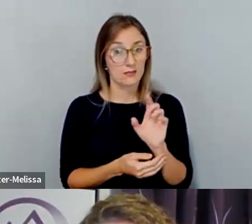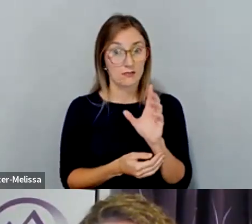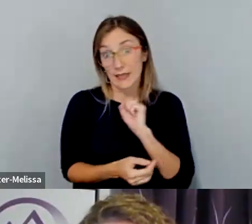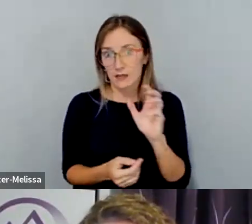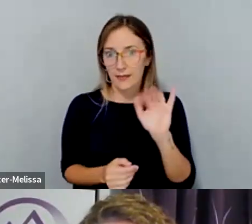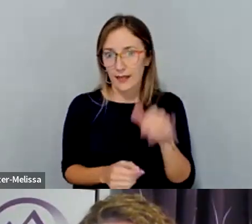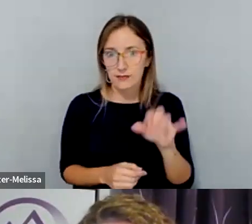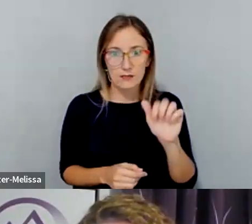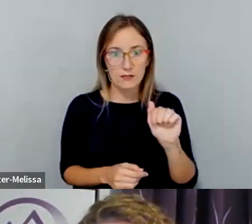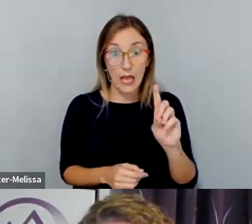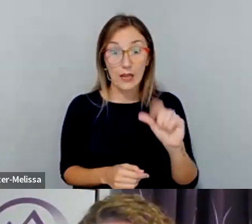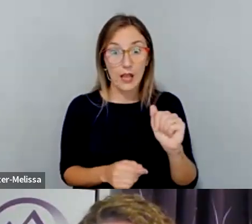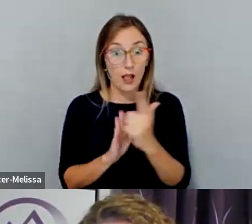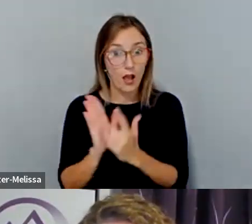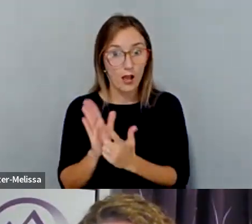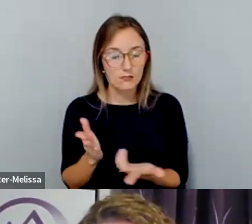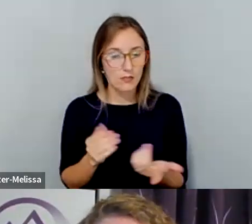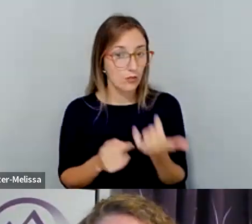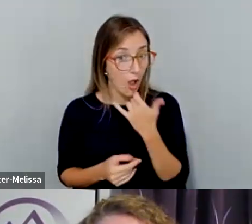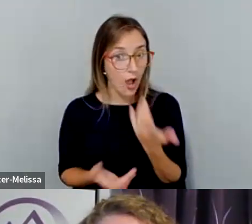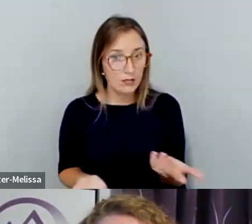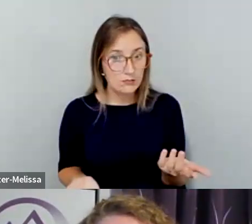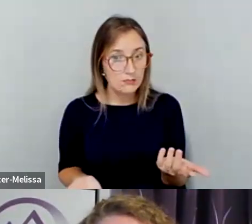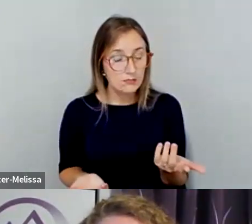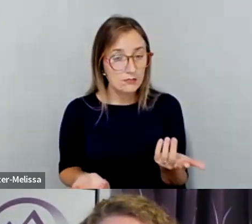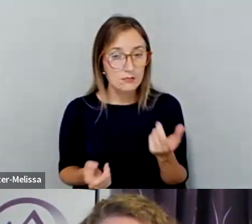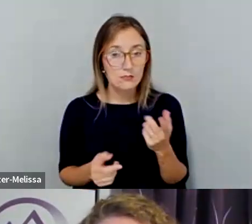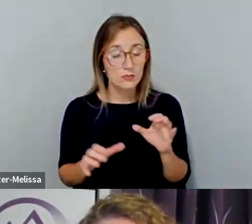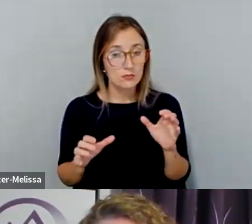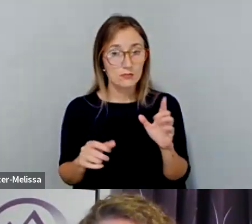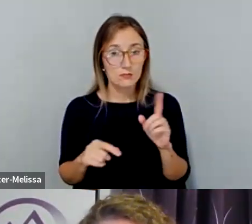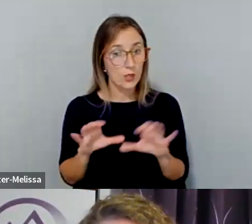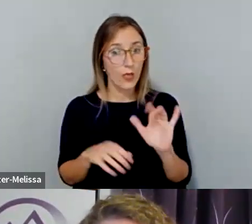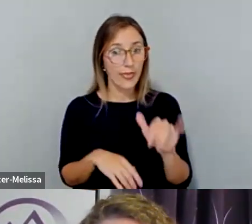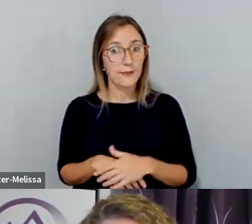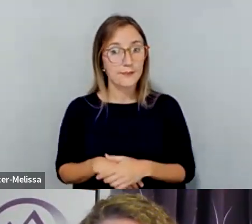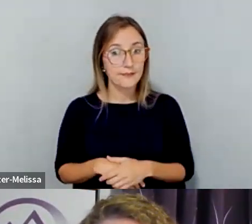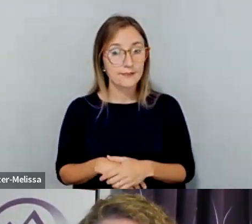communicate. They are violating his rights.